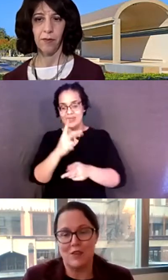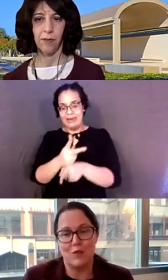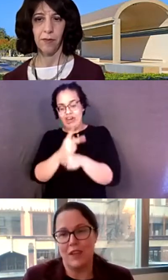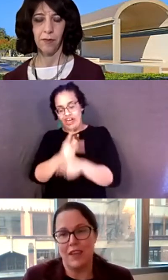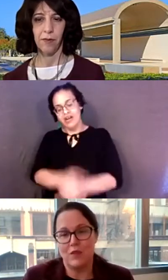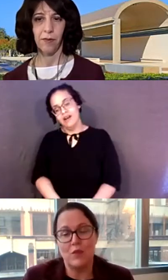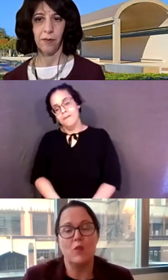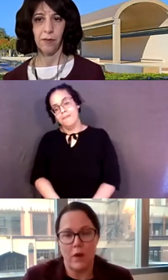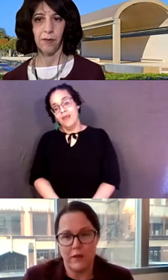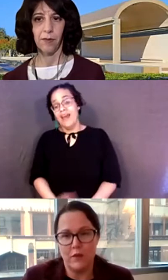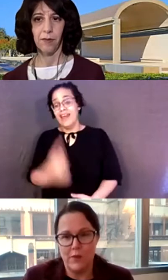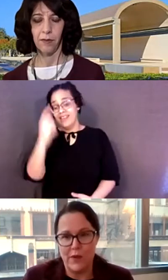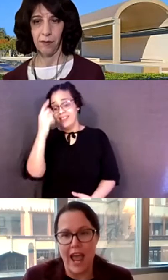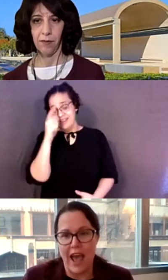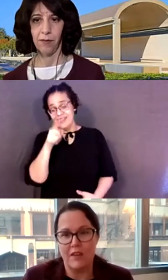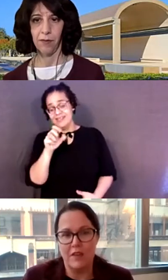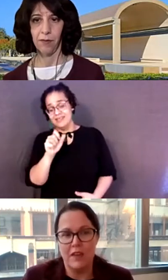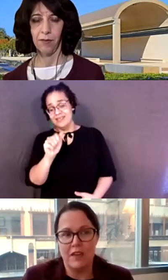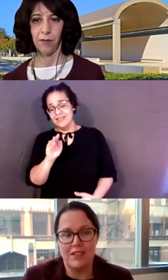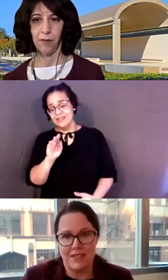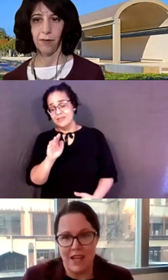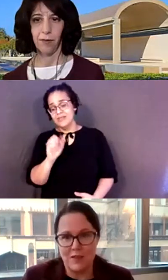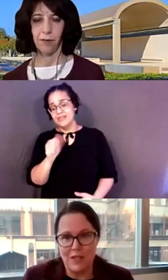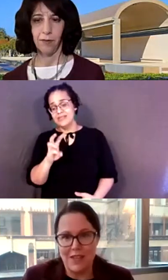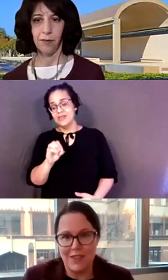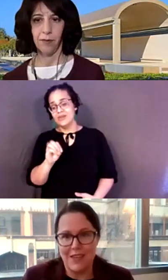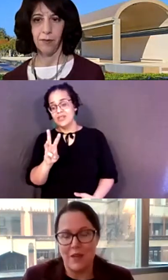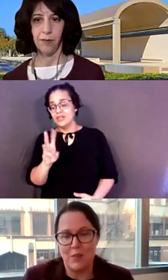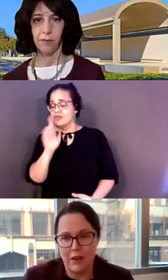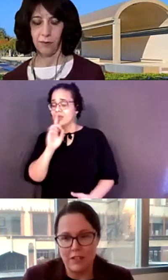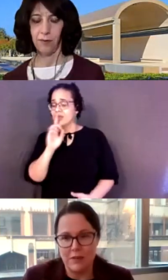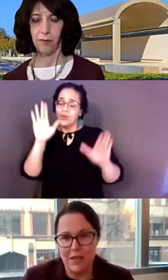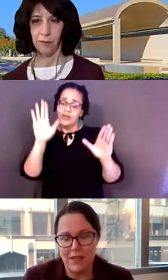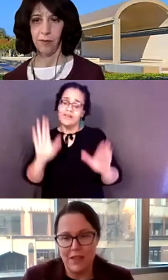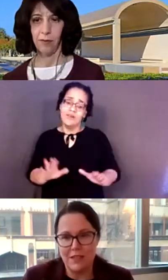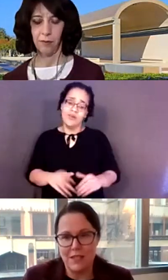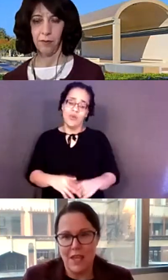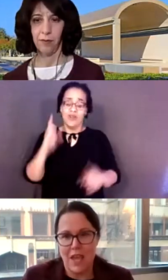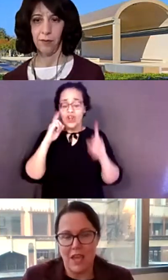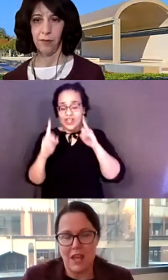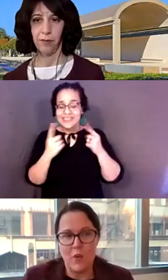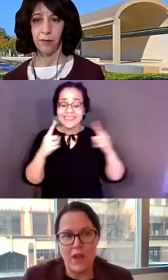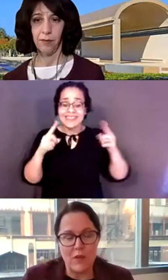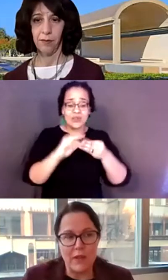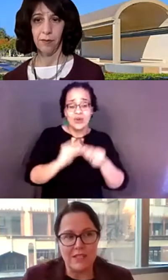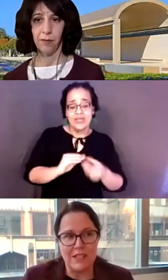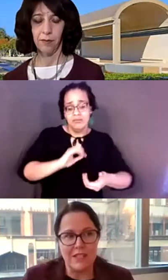really, it's really wonderful we can have success stories like this and partnerships like this